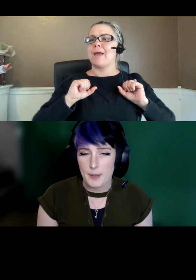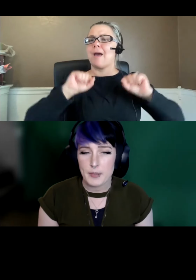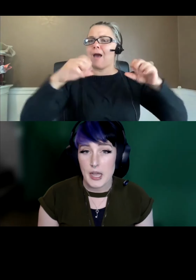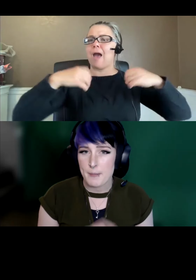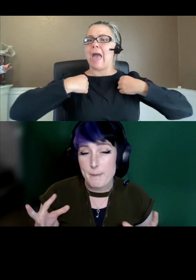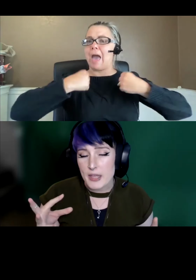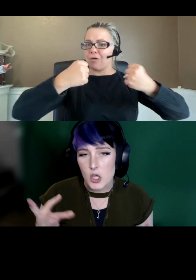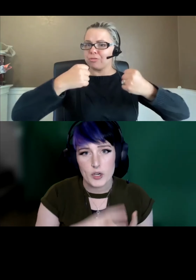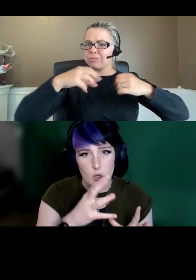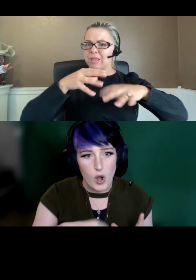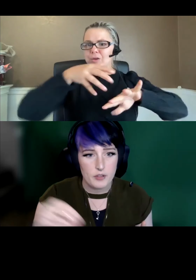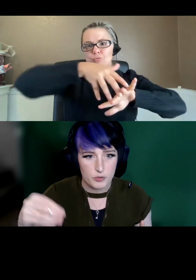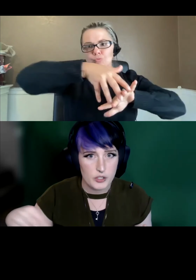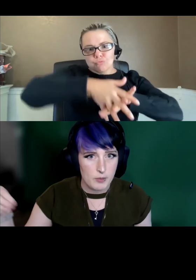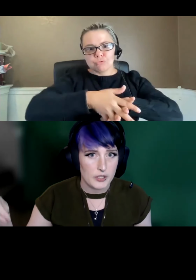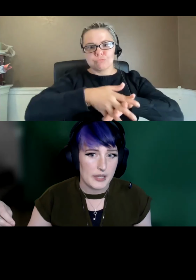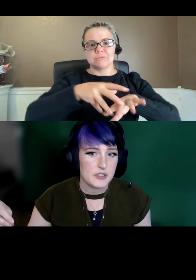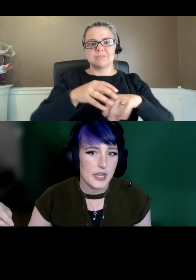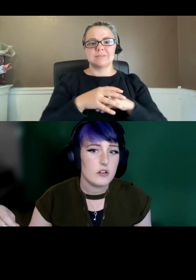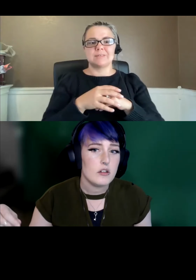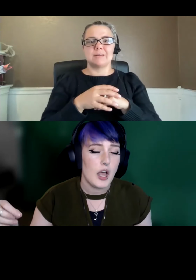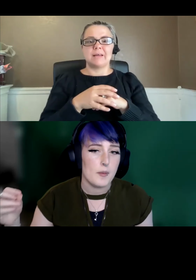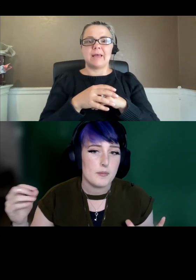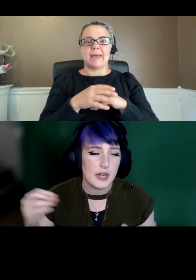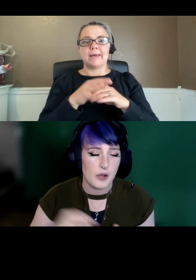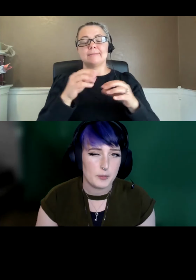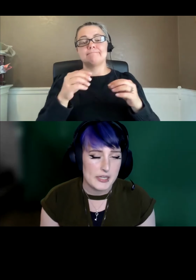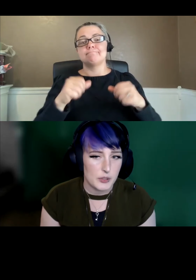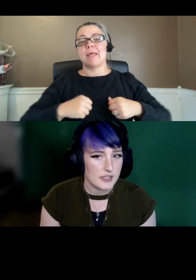I'm like "I'm a bill" we're going to walk through the component life cycle and how it applies to